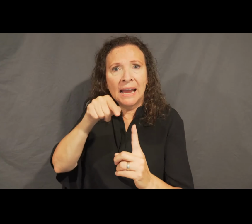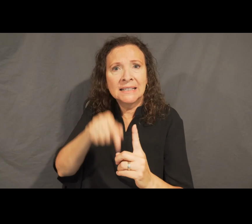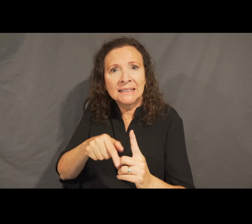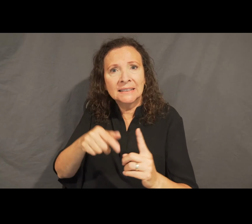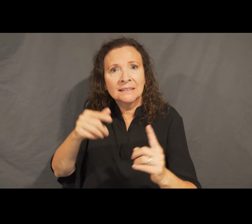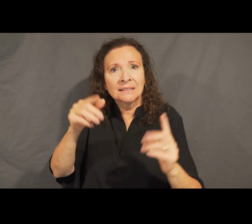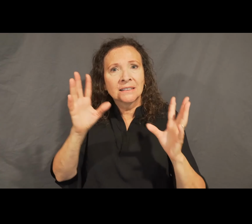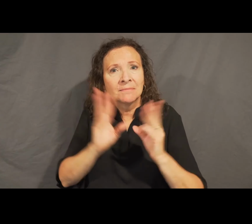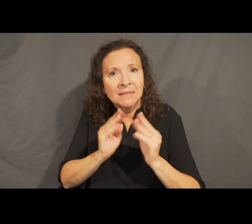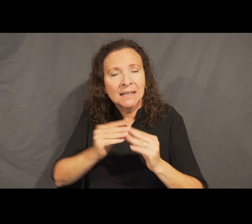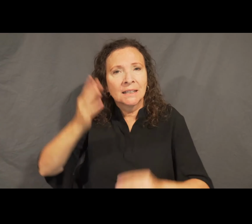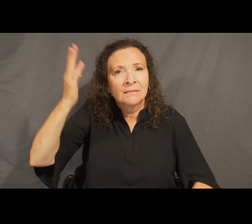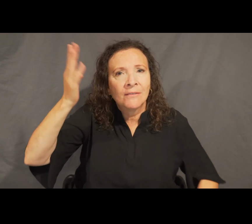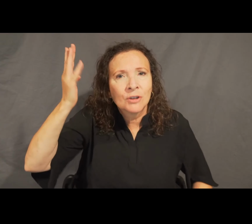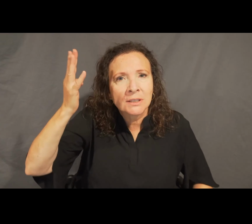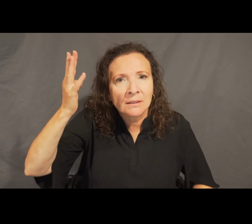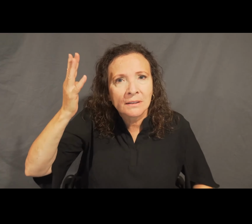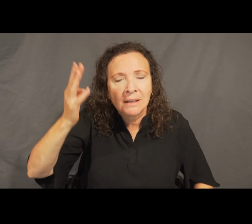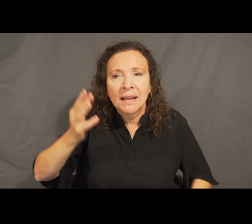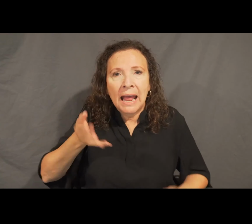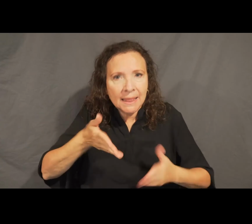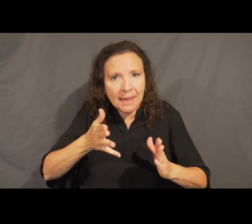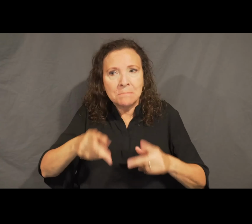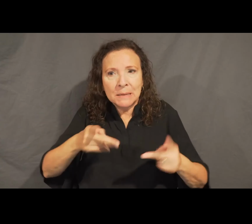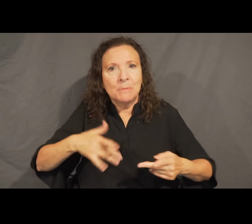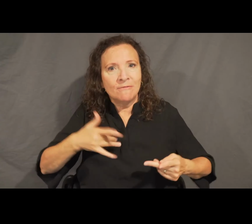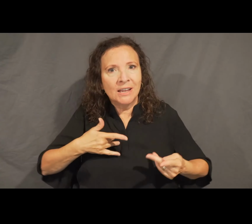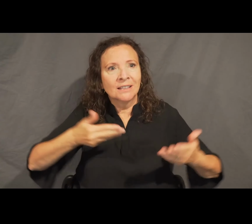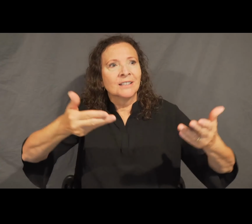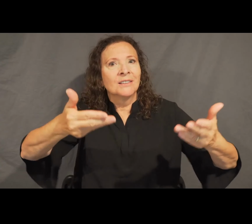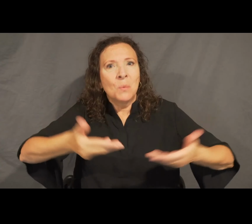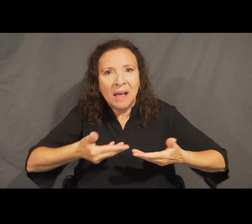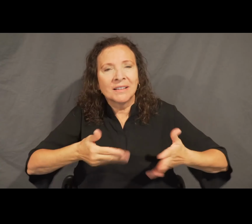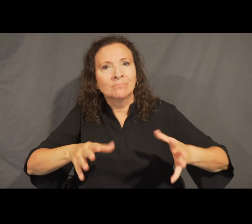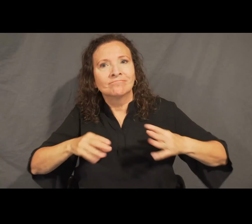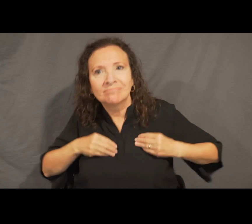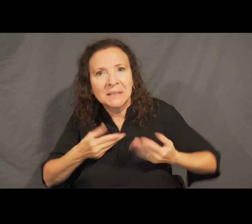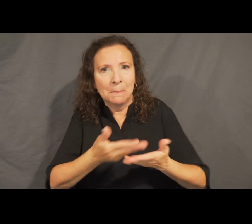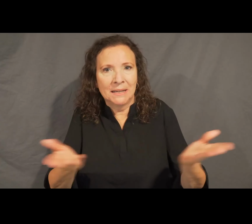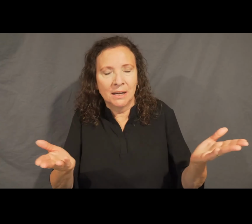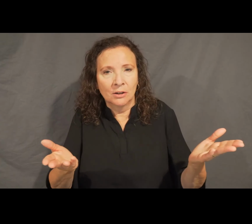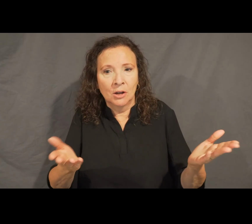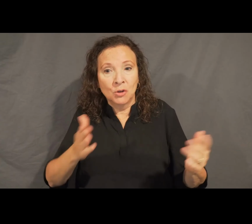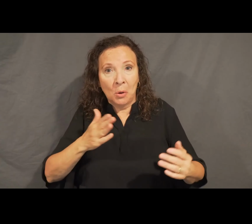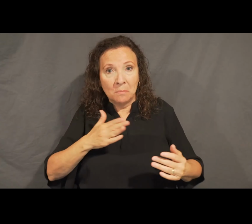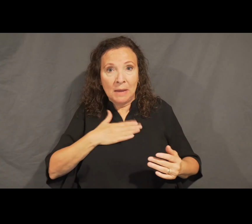It has been my journey these last couple years and still is, arguably, trying to help people